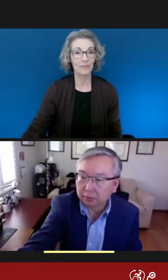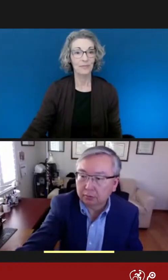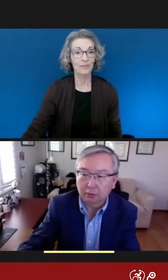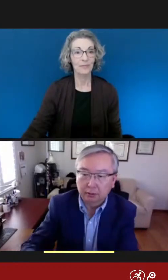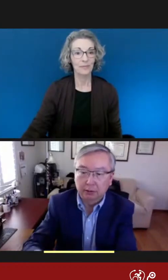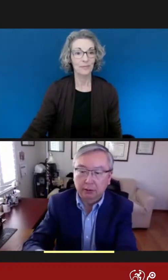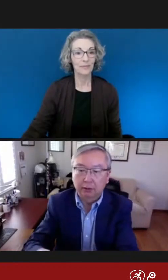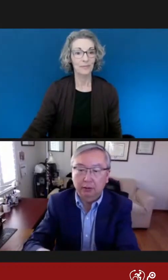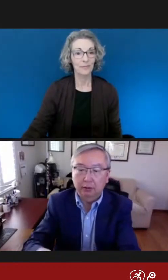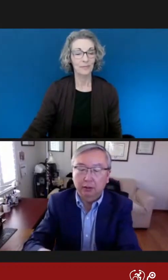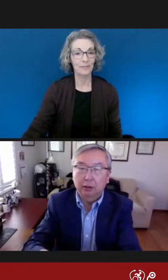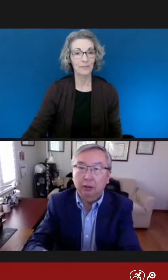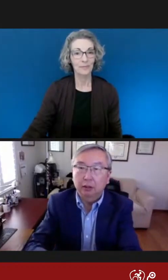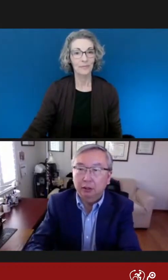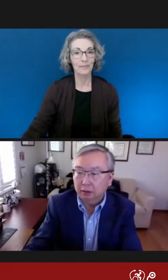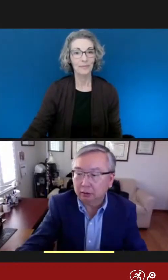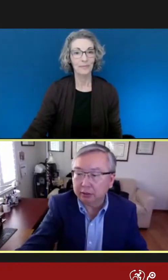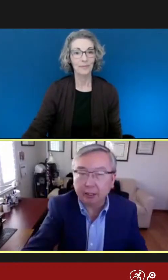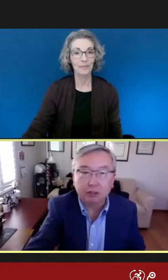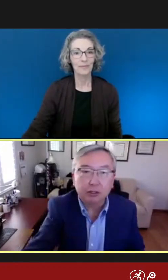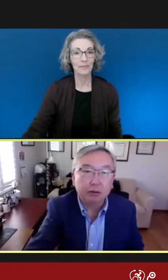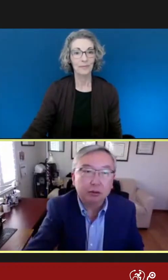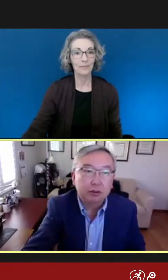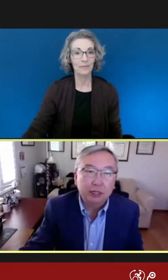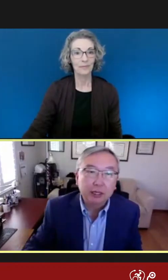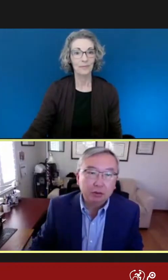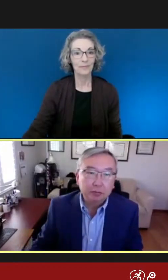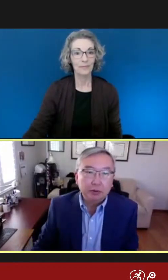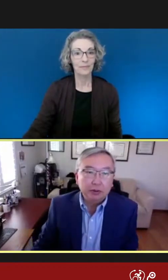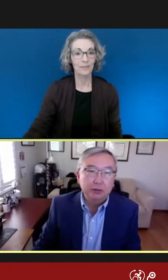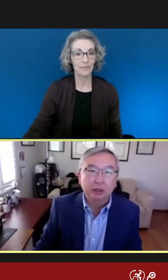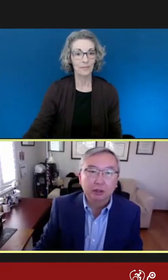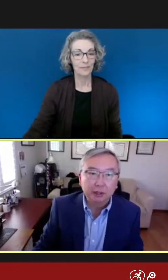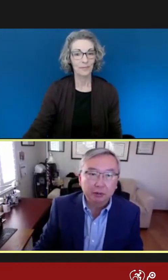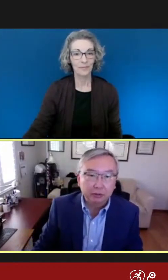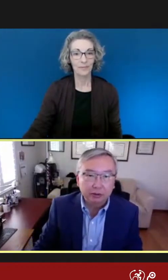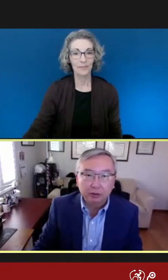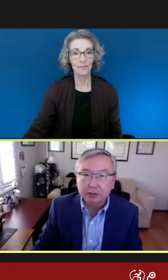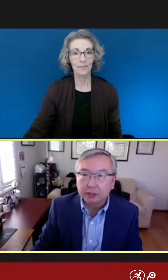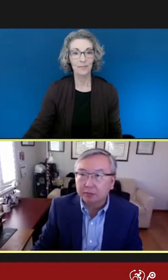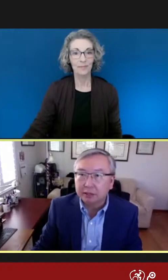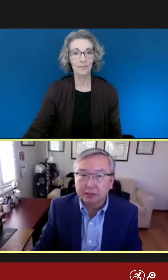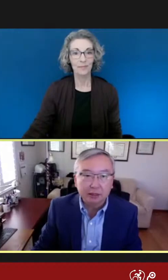Okay, so today I'm going to talk about neurodiversity in medicine.